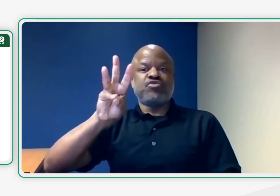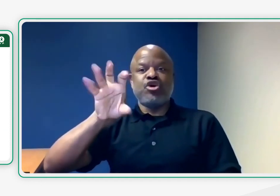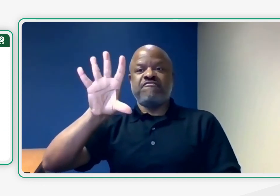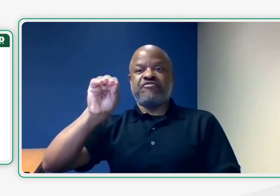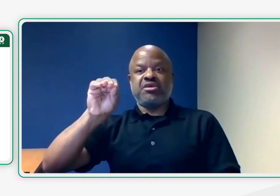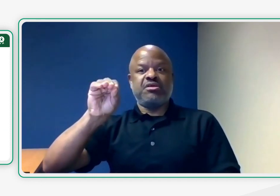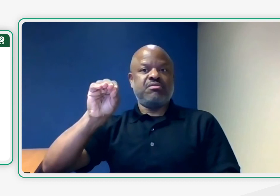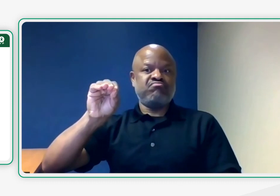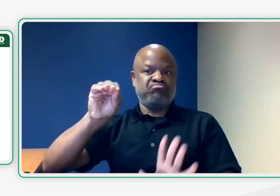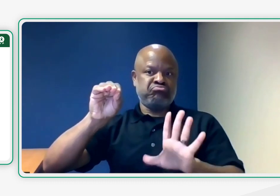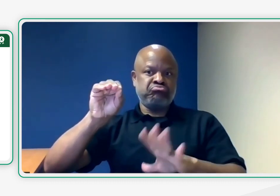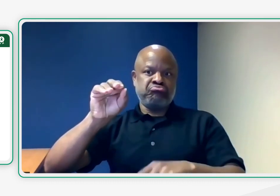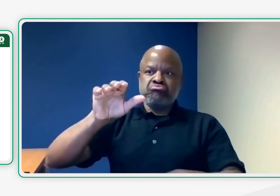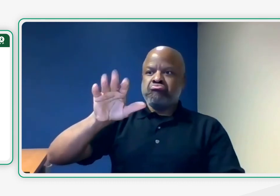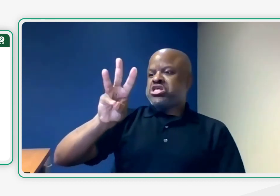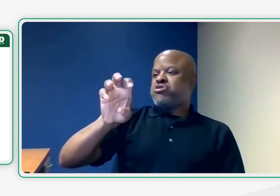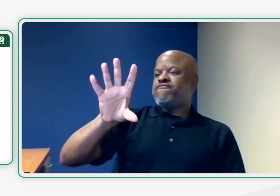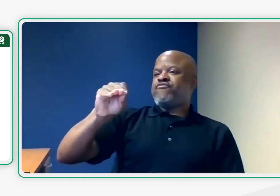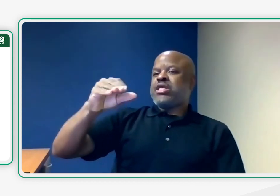somewhere around or higher than that, the bank will be fine with that.